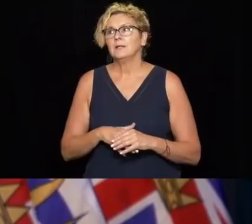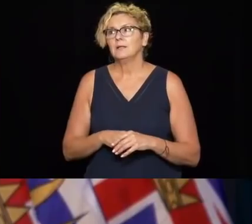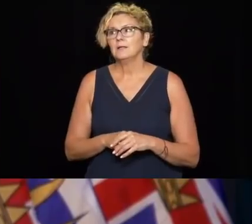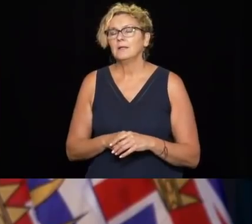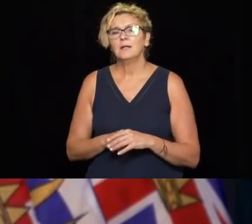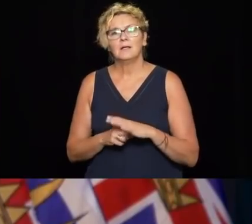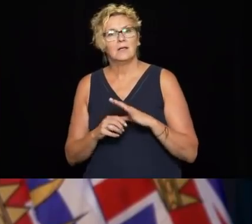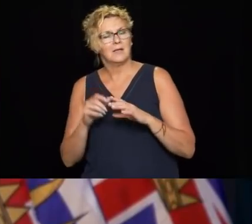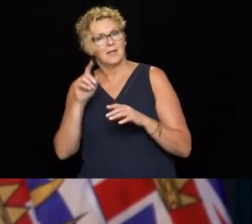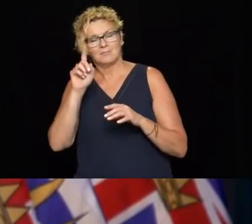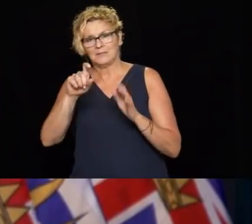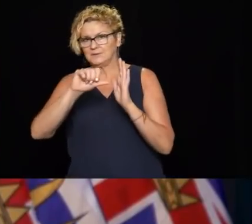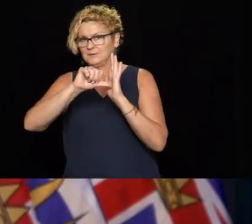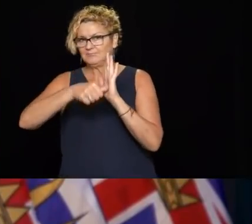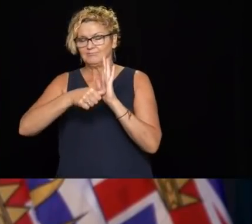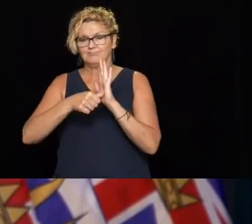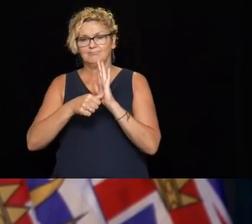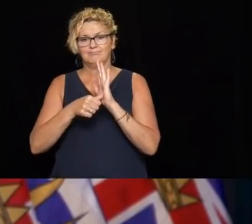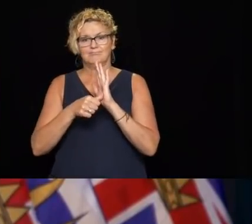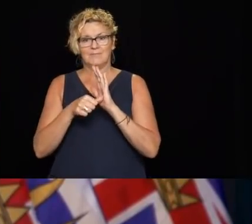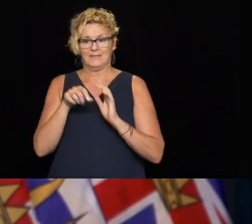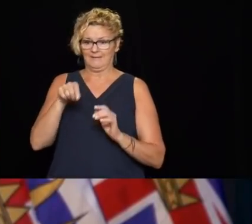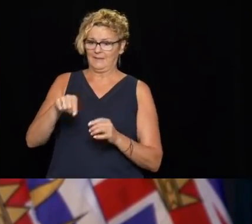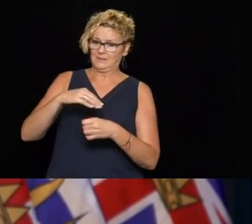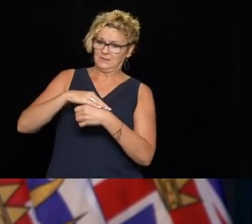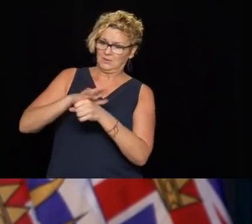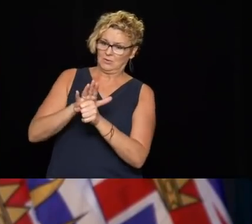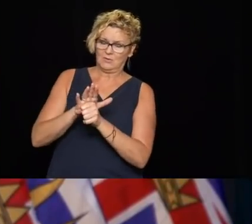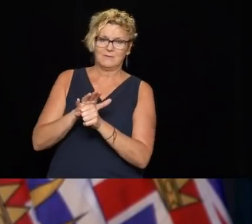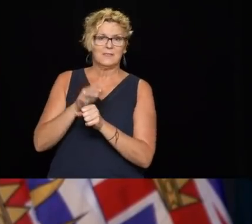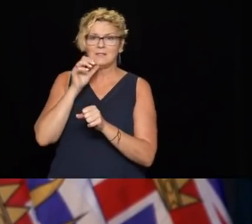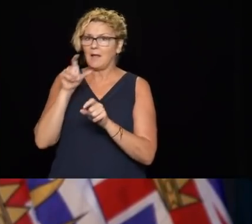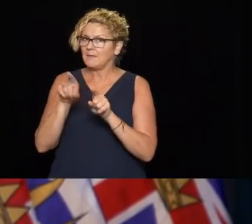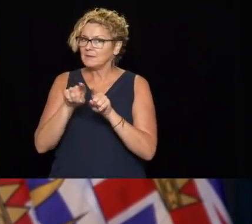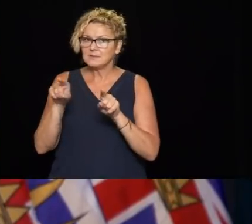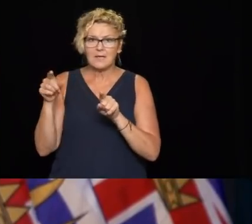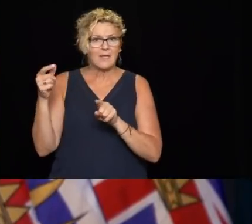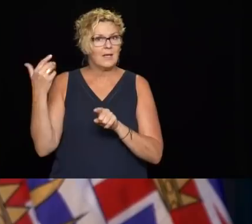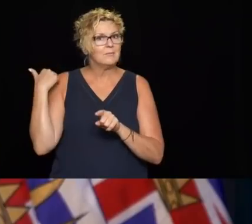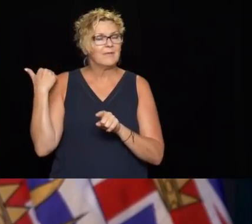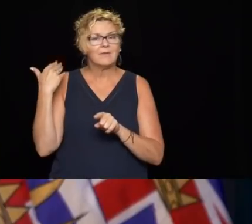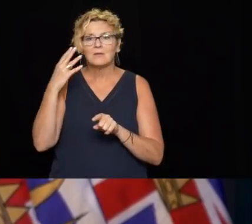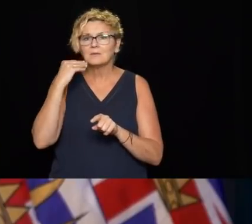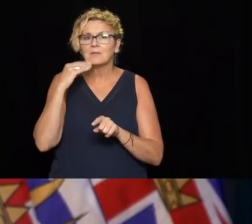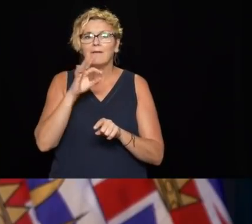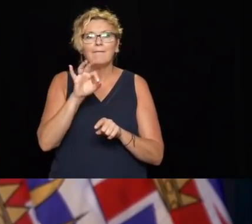about the 2nd wave is there to be a 2nd wave and one of the things that we have learned is